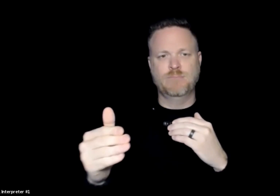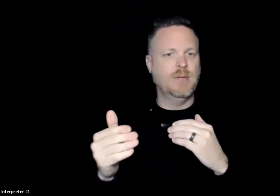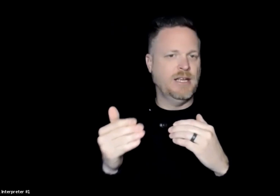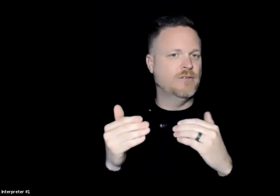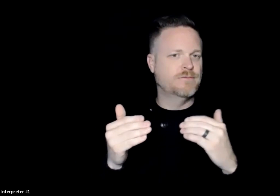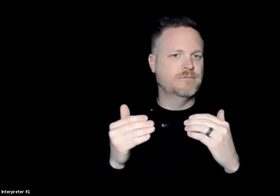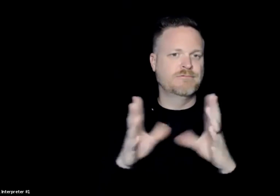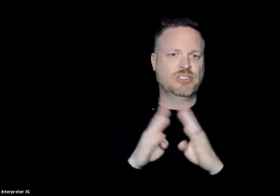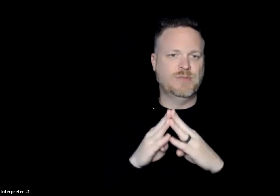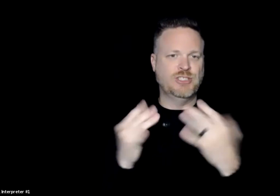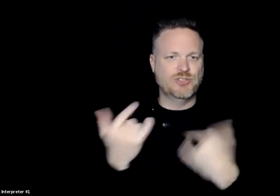session here. >>